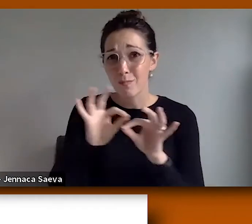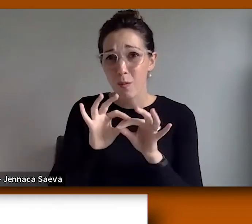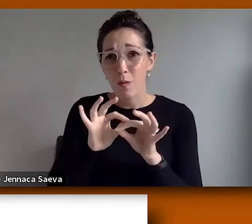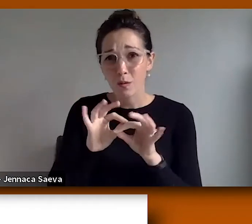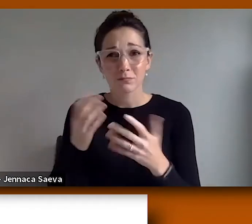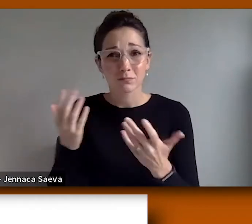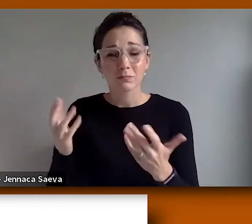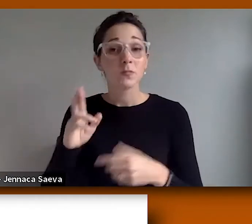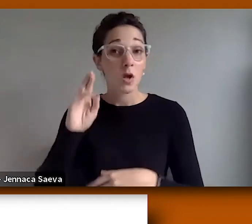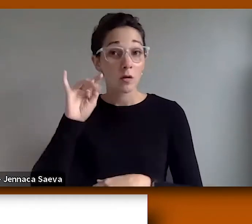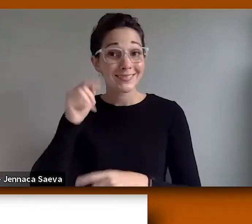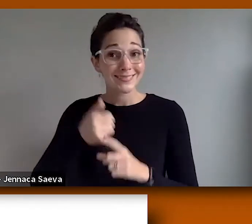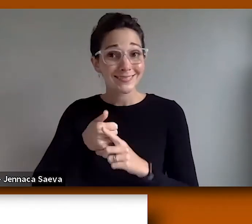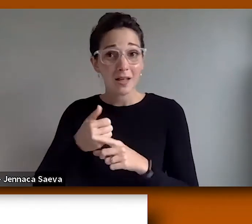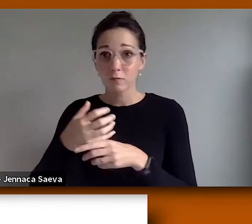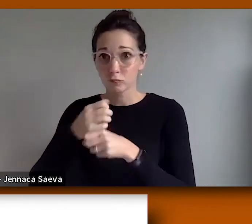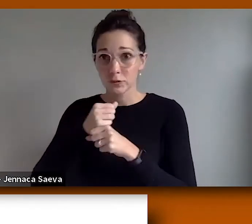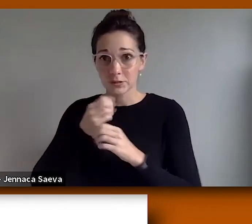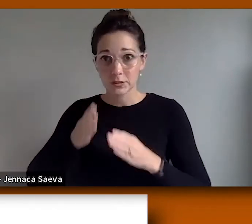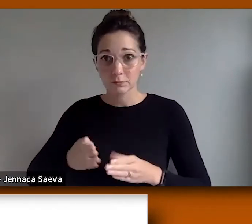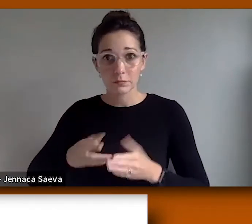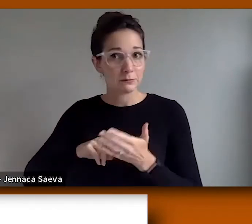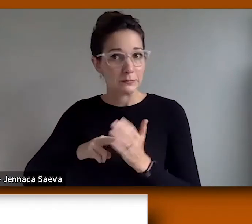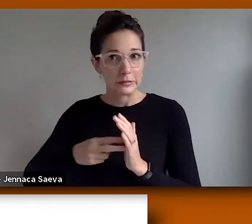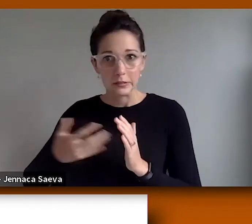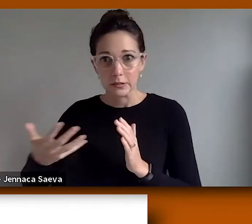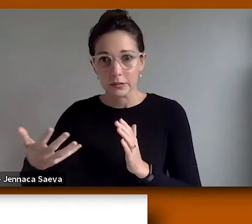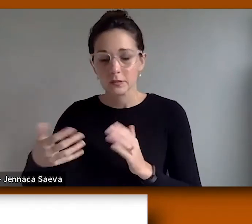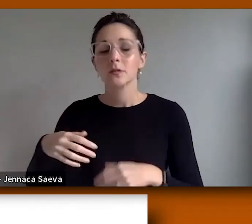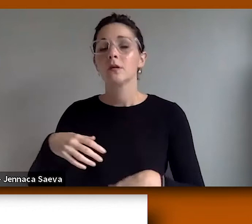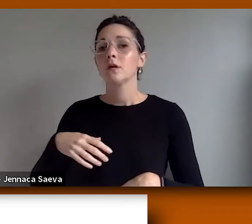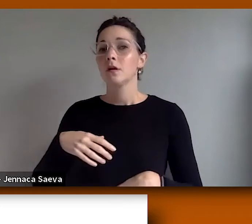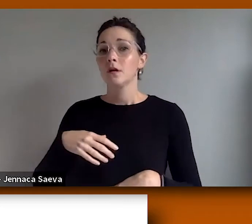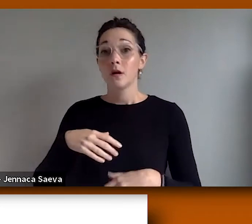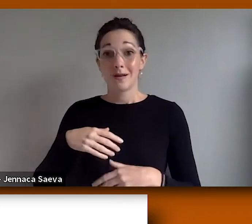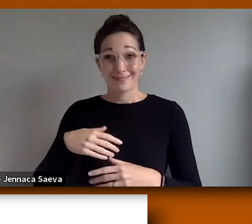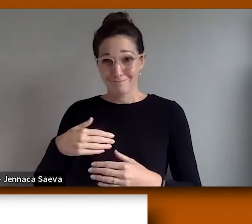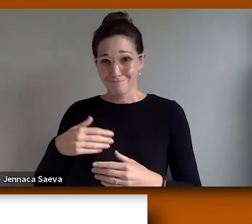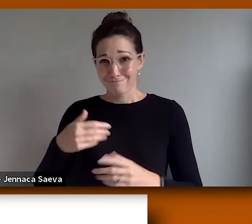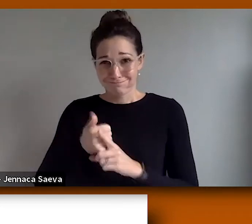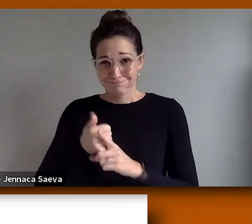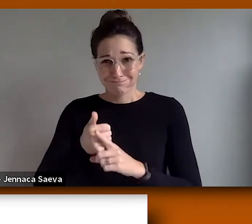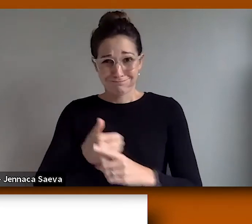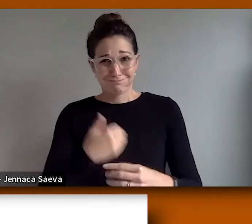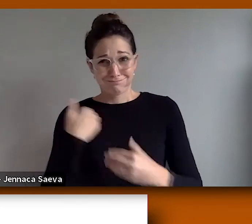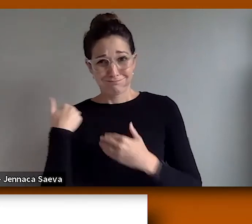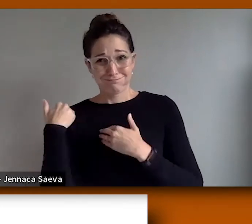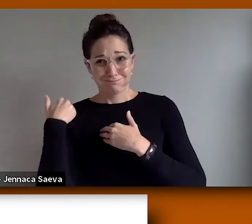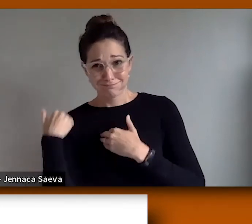Because RIT being the recipient has all the responsibilities